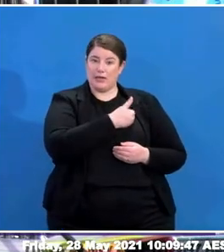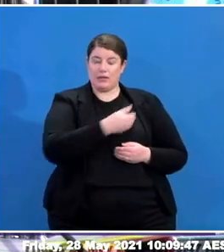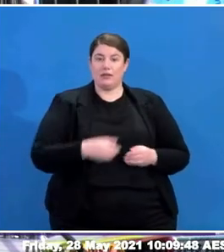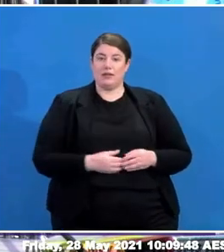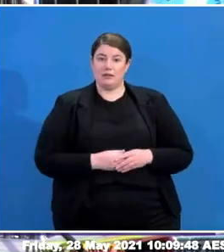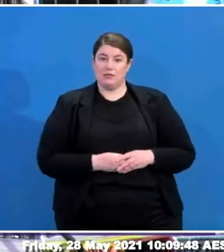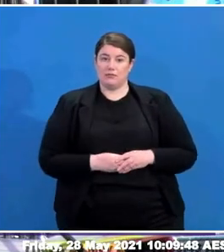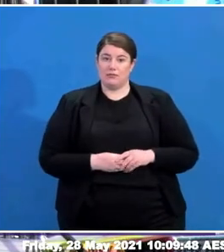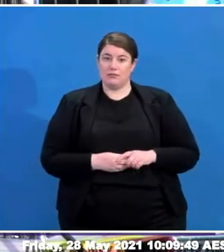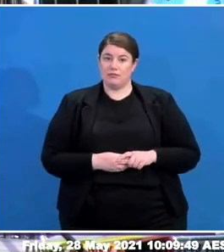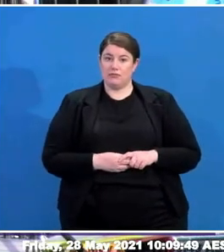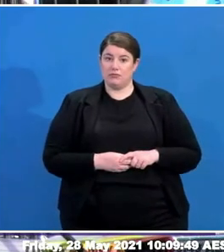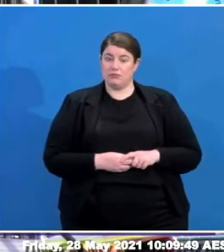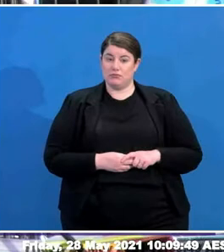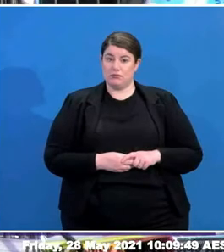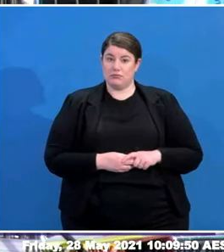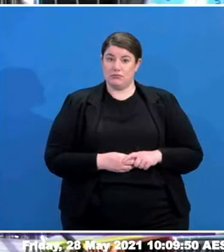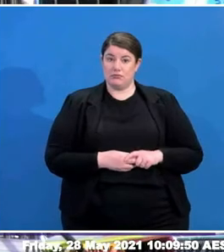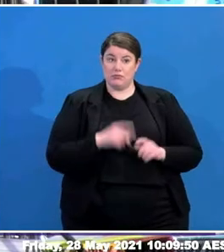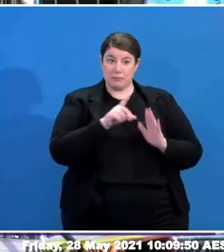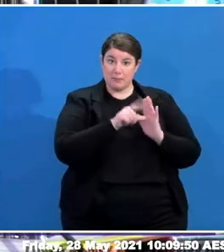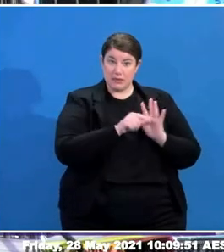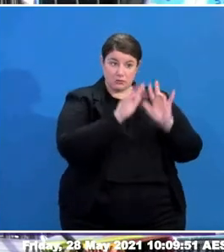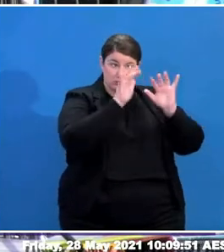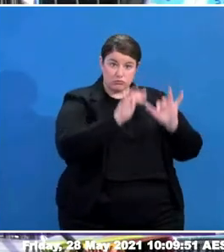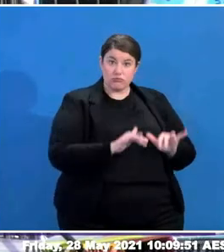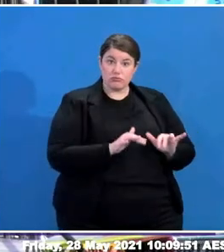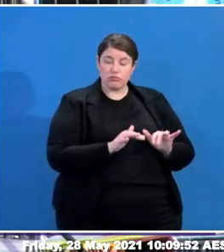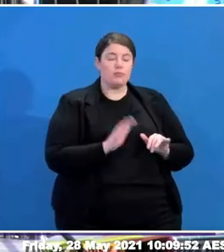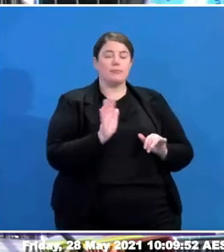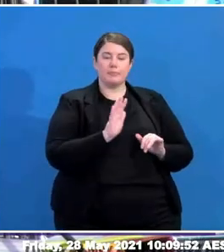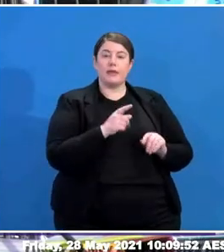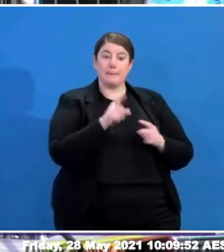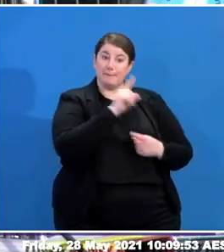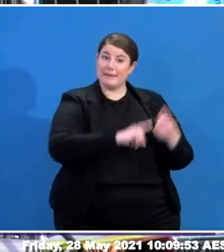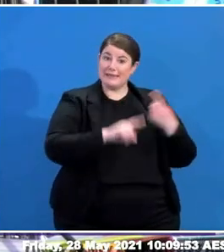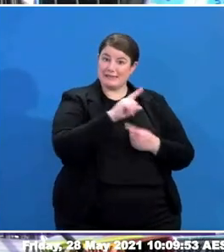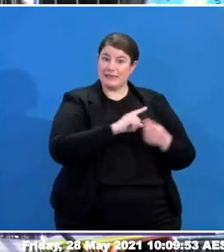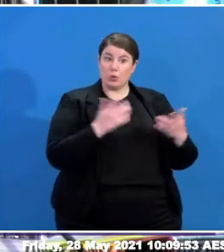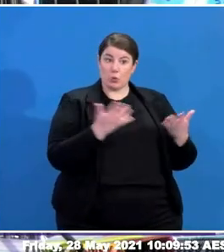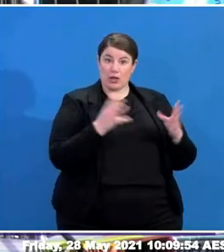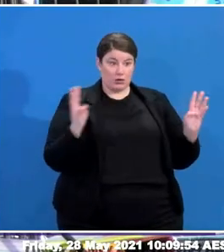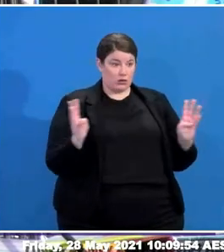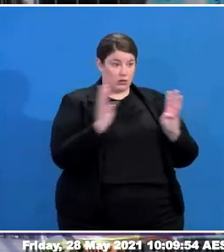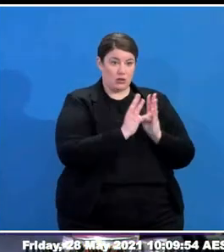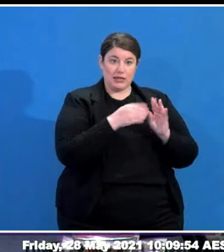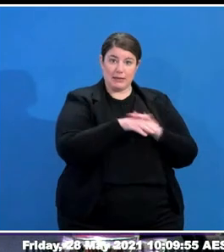Yes. Do you have a recollection of whether the minutes were held --- sorry, whether the meeting was held in person or on the telephone?